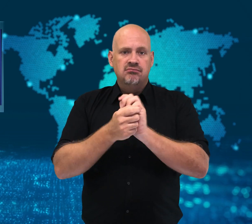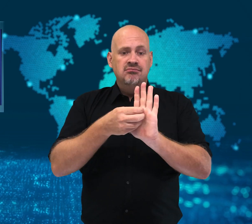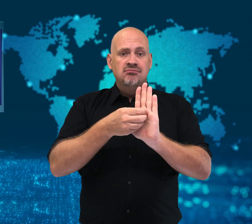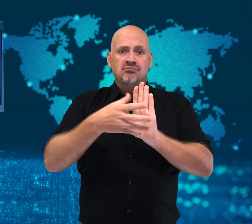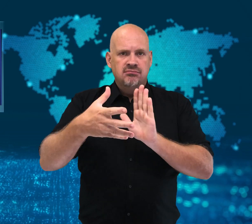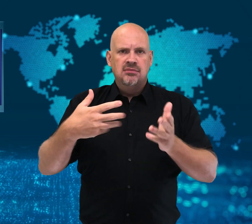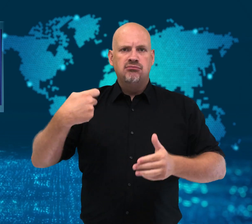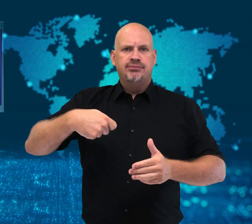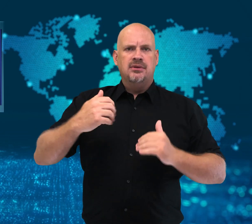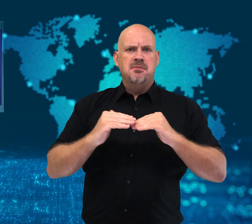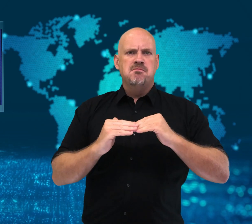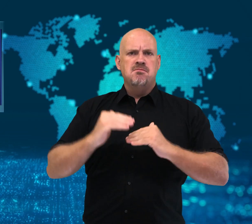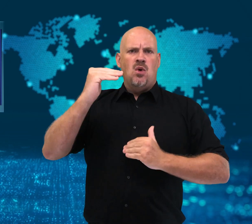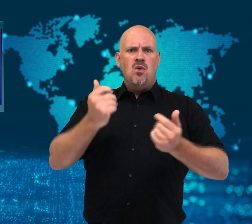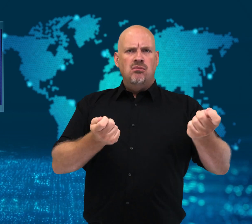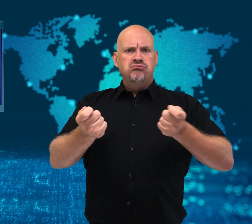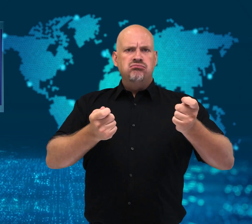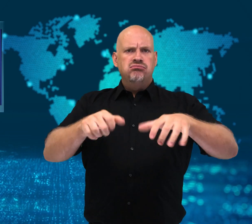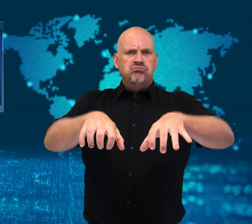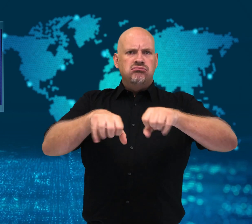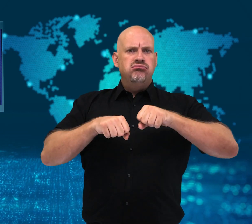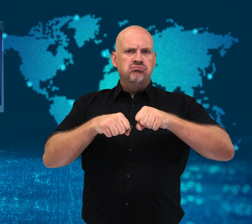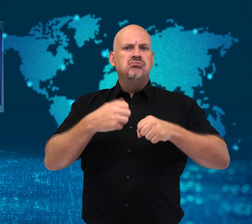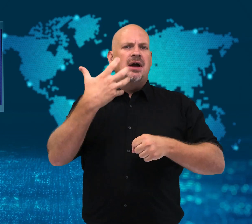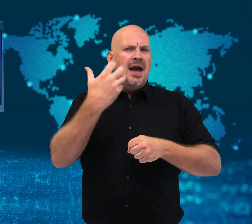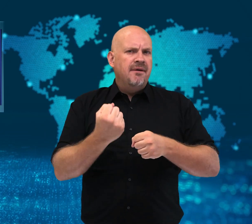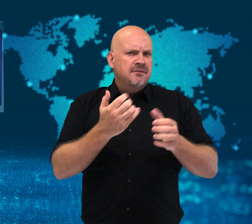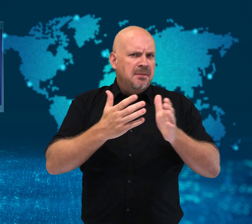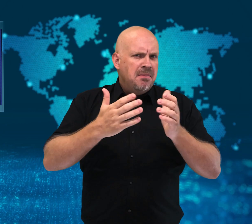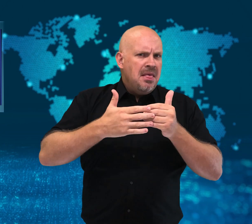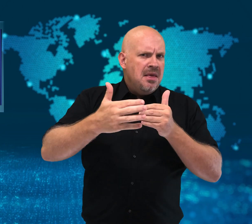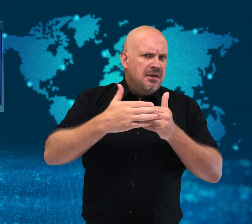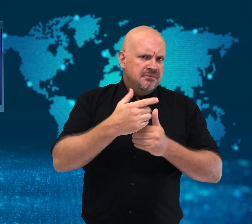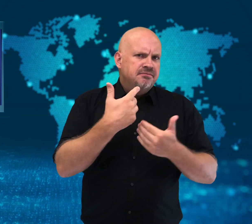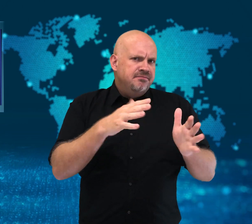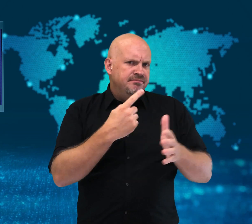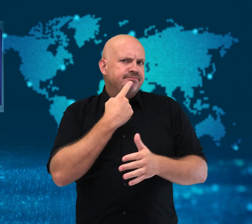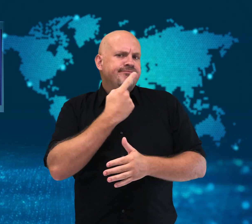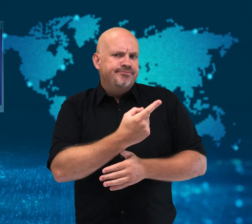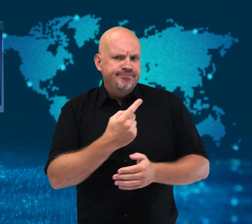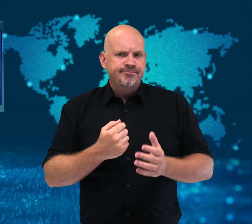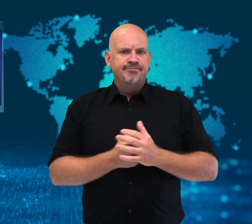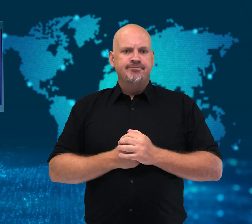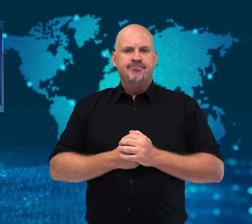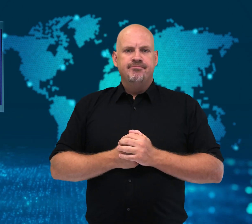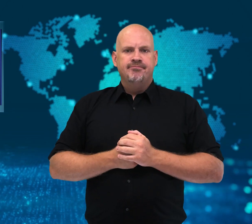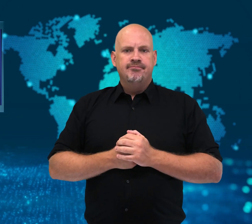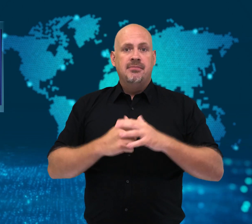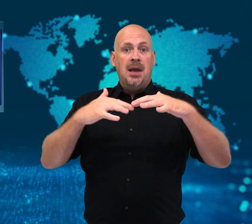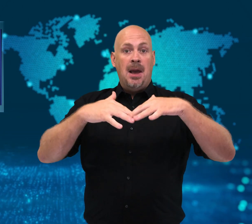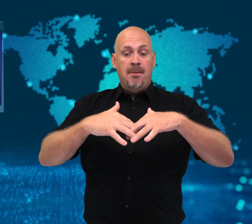the Constitution and given the President more power.